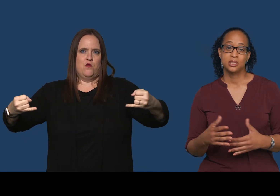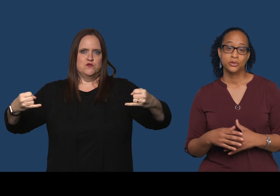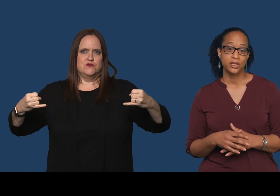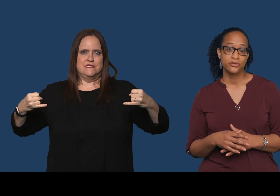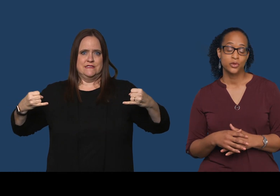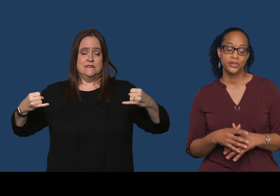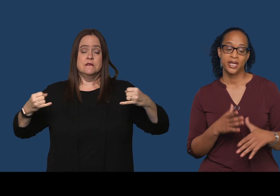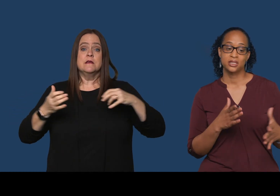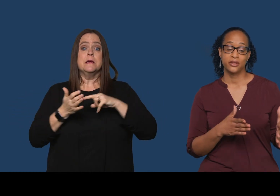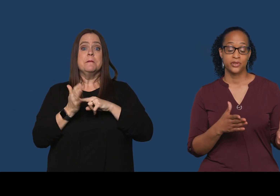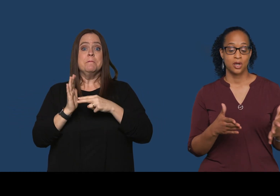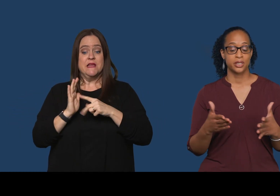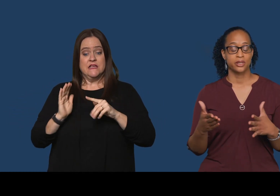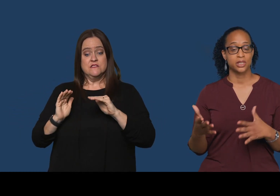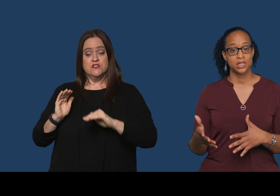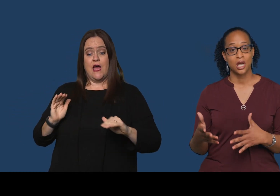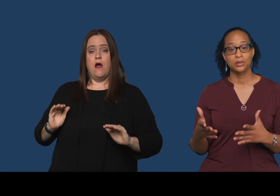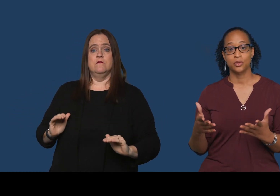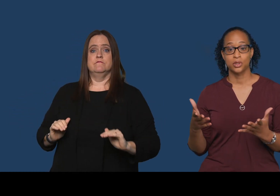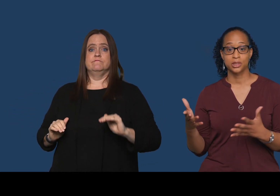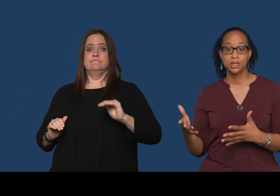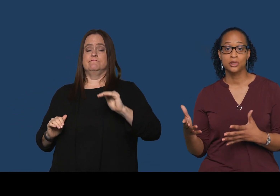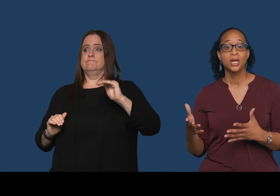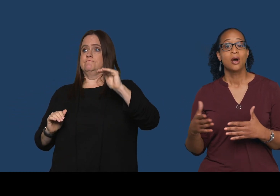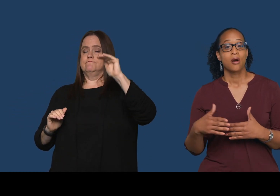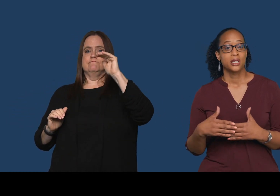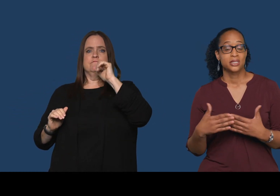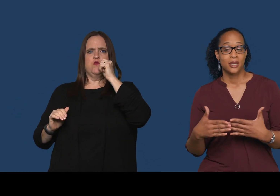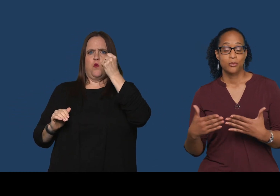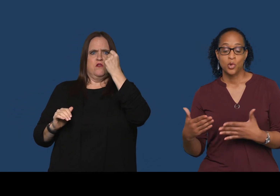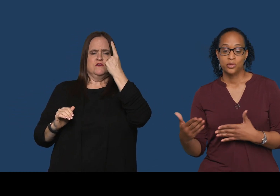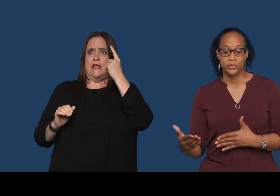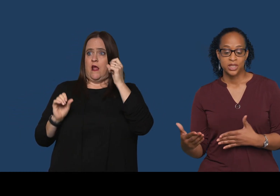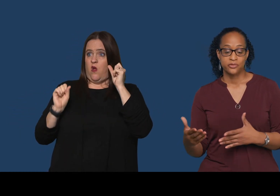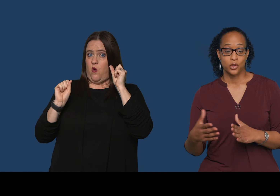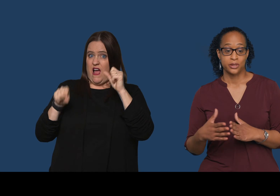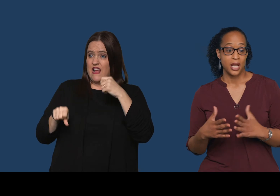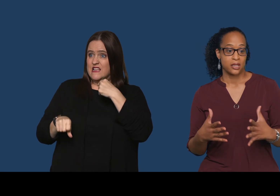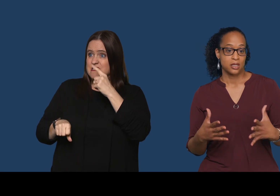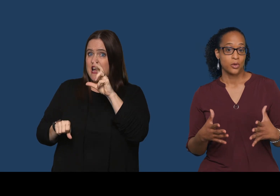So therefore that deaf and hard-of-hearing child or adult is at more risk for not knowing